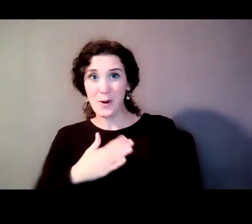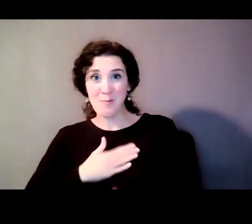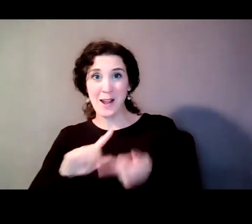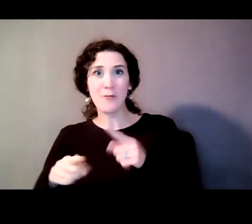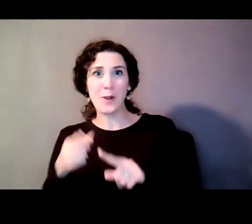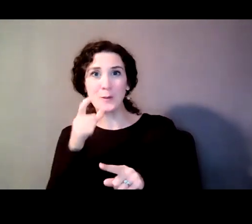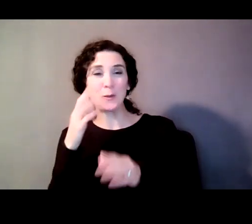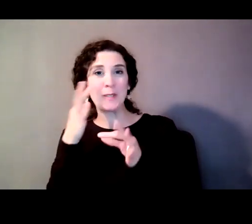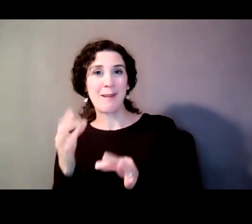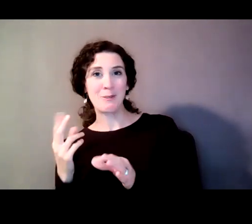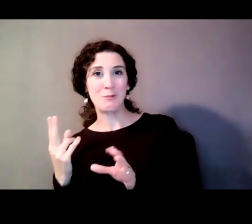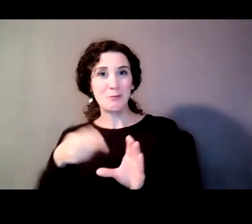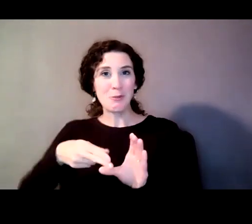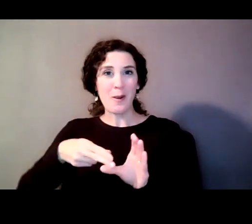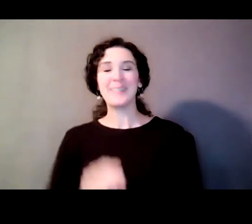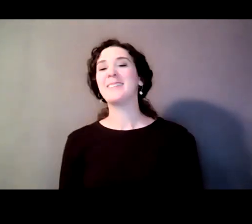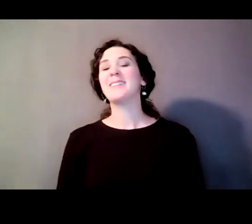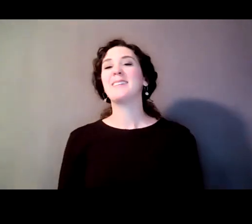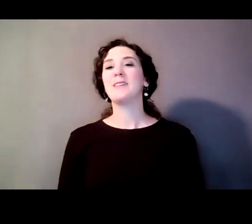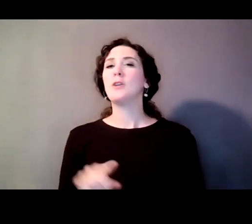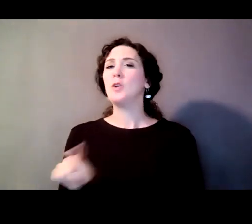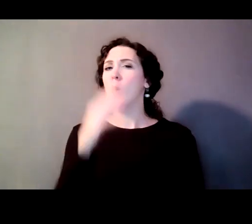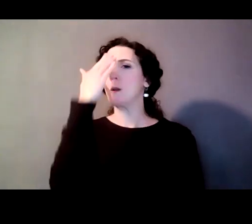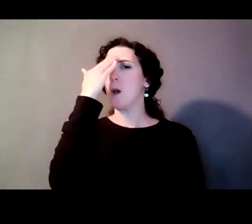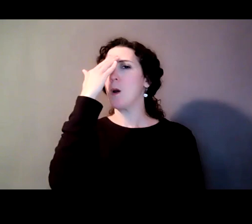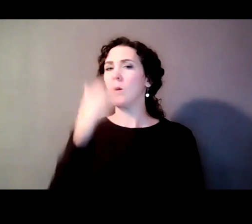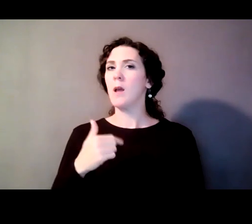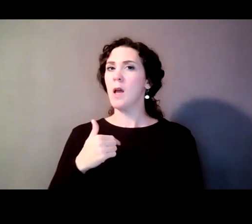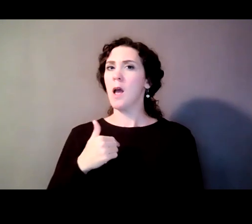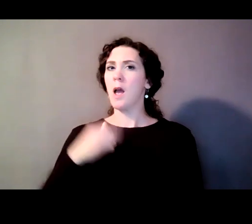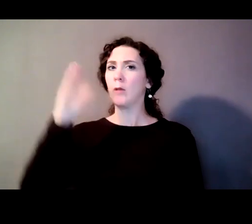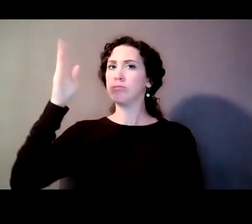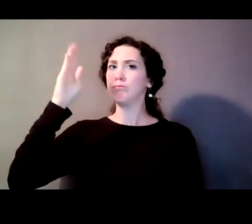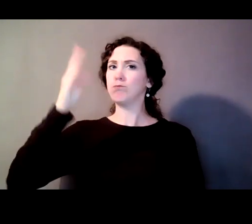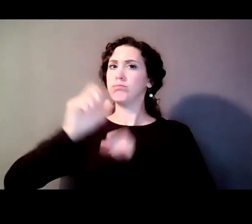call in today, knows that I am a man of many words, and the